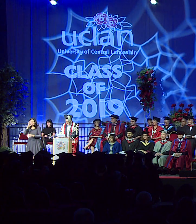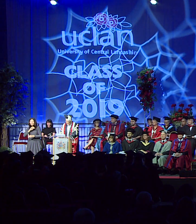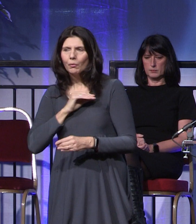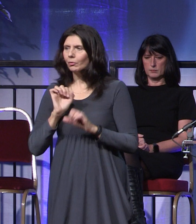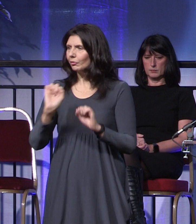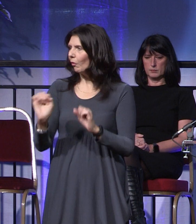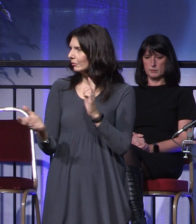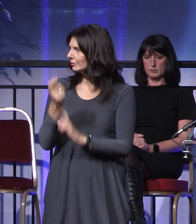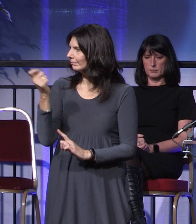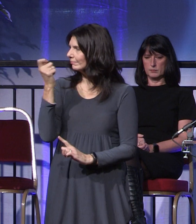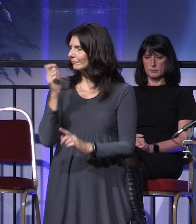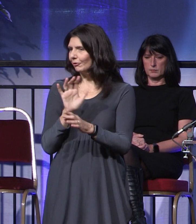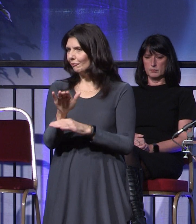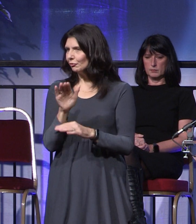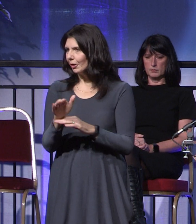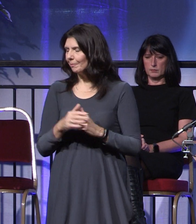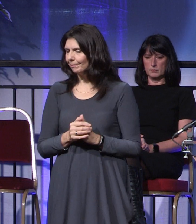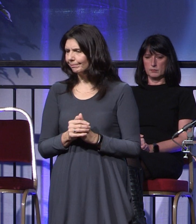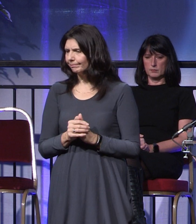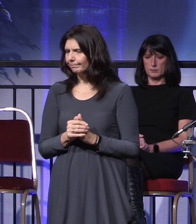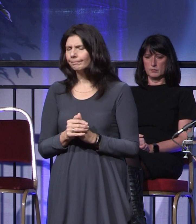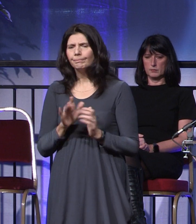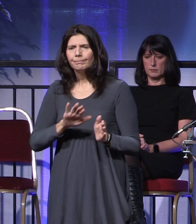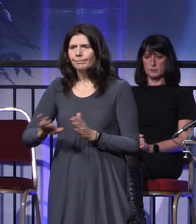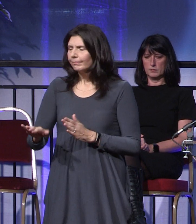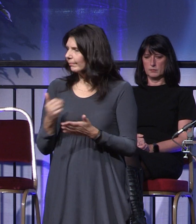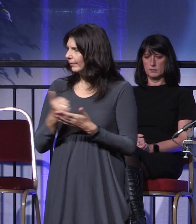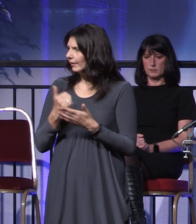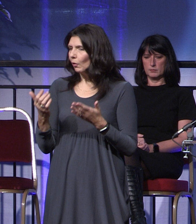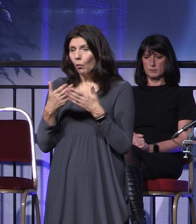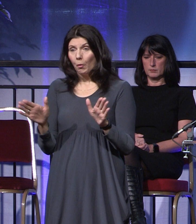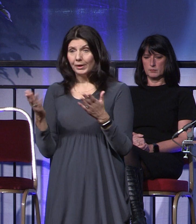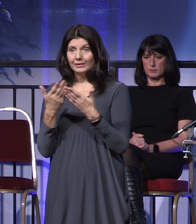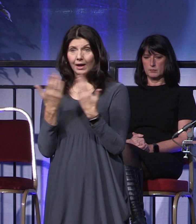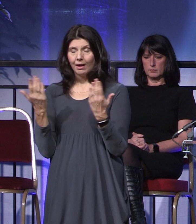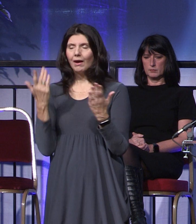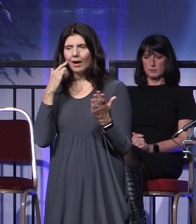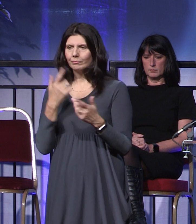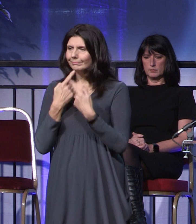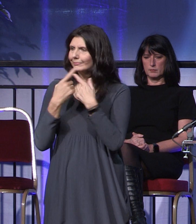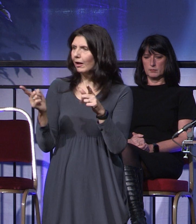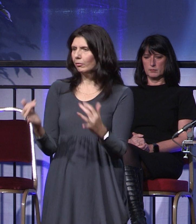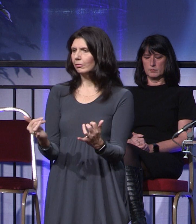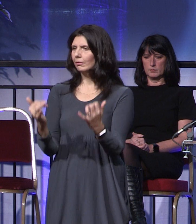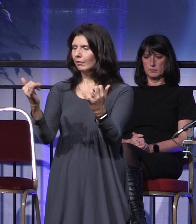at open days I point out that graduates tend to earn more over a lifetime than